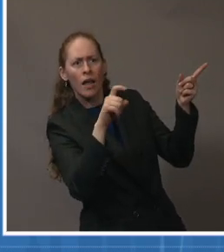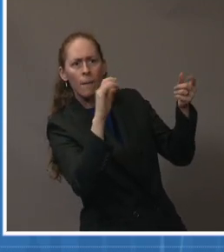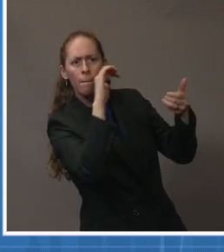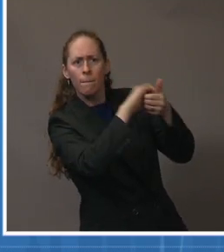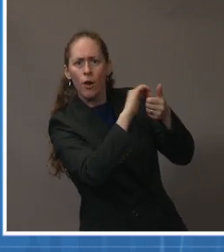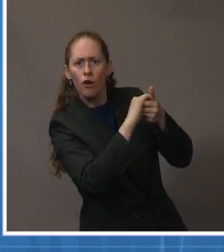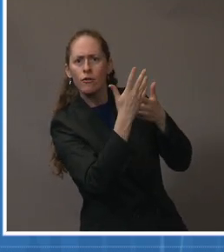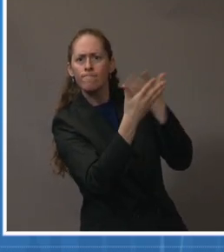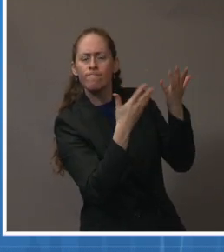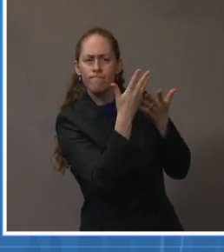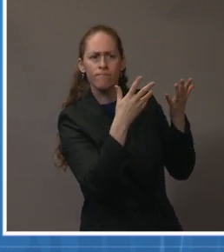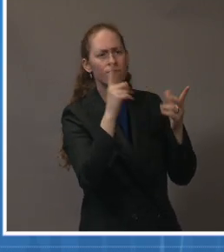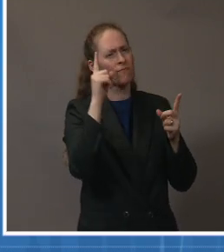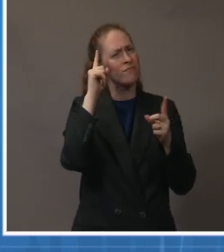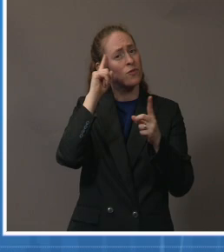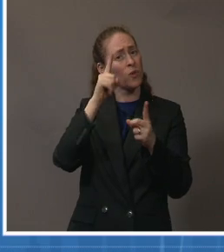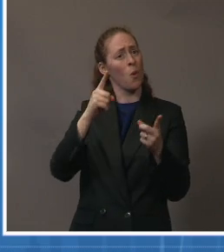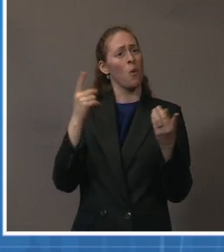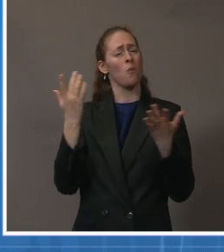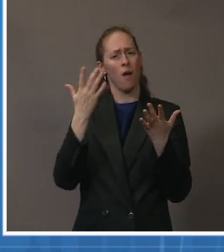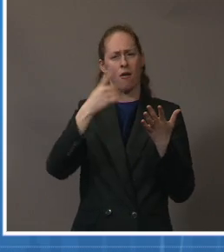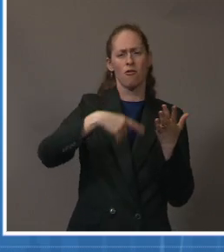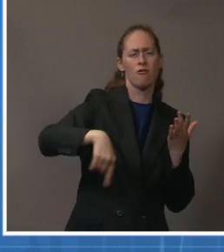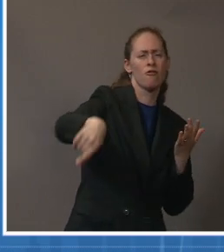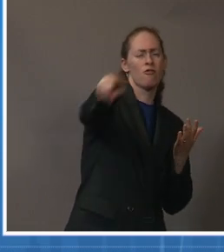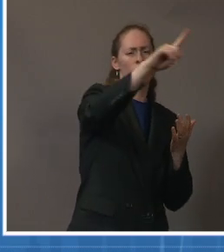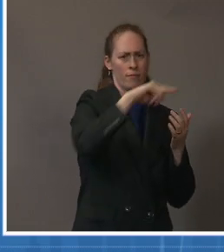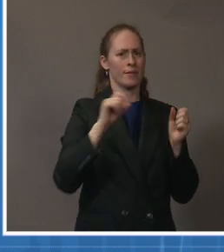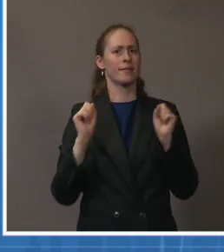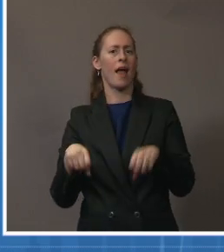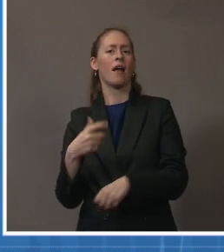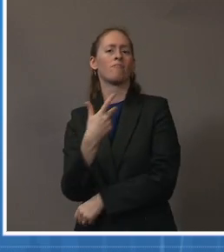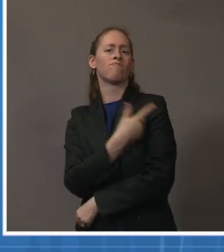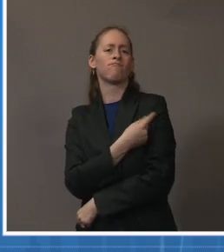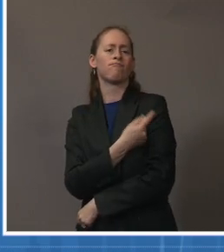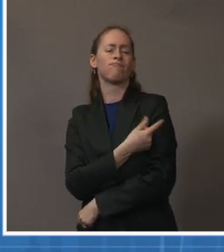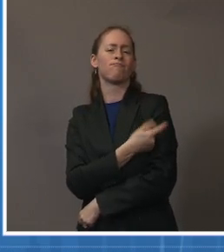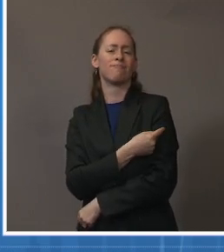And we will have more to say about this next week when the G7 leaders meet in the UK.